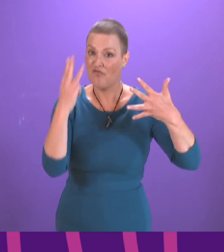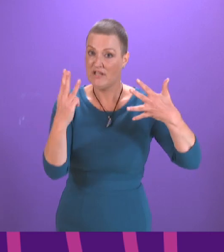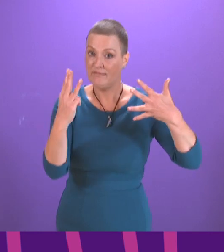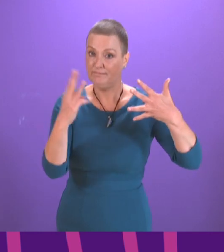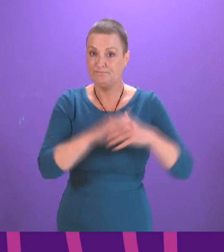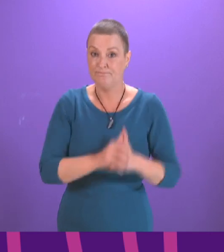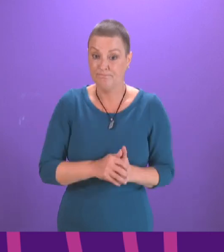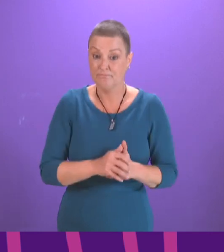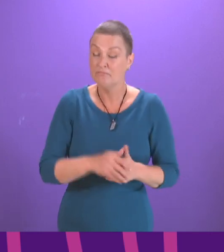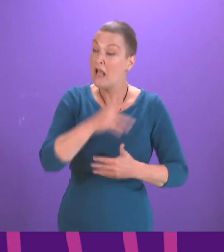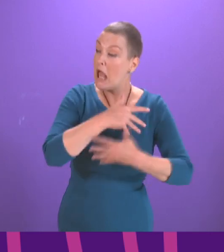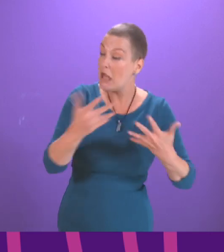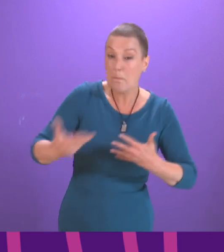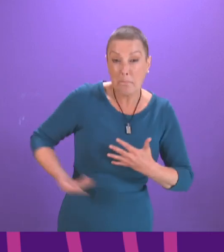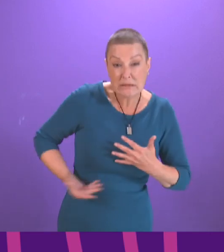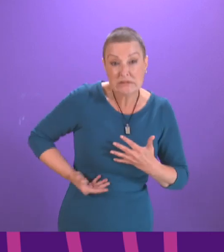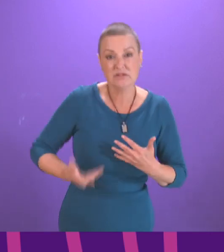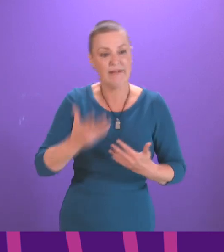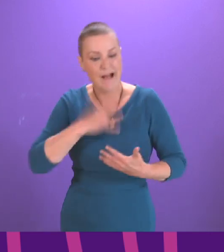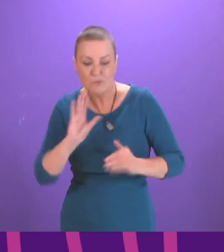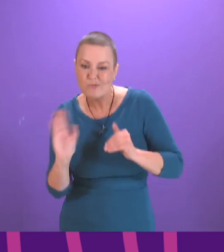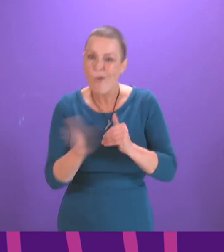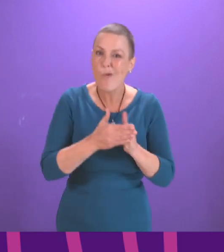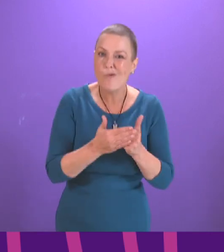Support is available for businesses that will be required to close and all businesses across